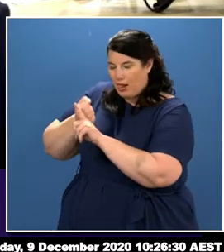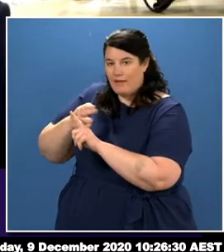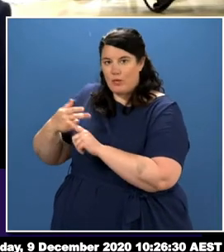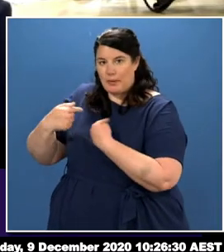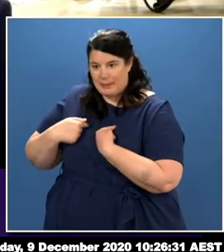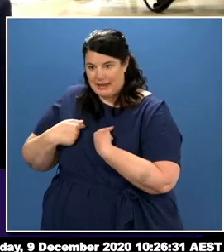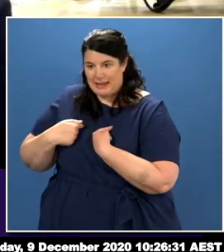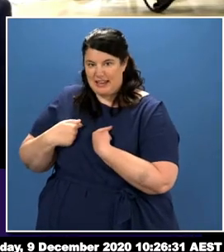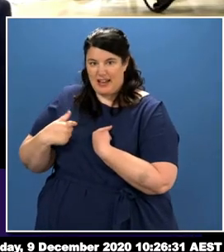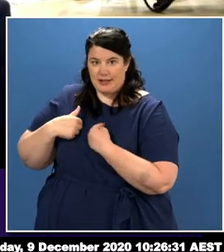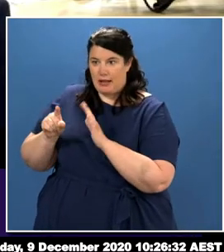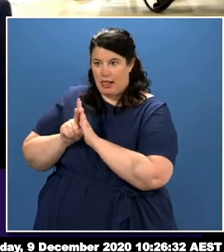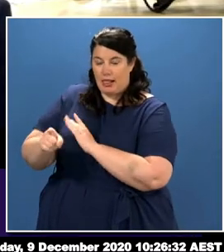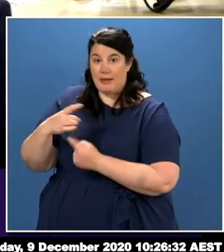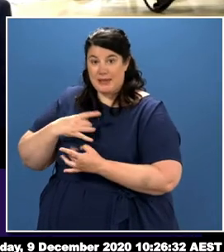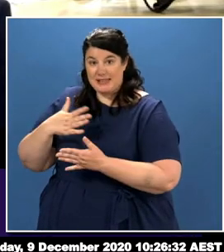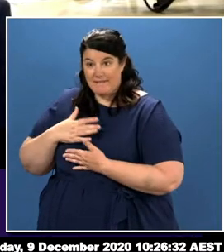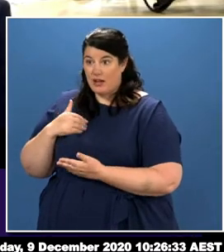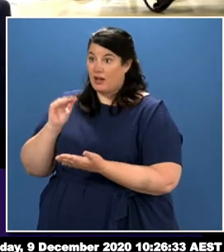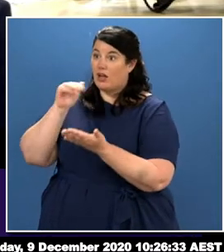and I didn't, at university there was no-one.